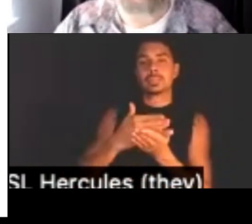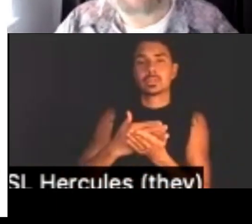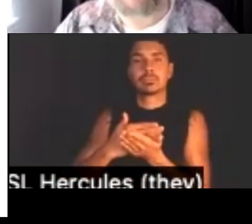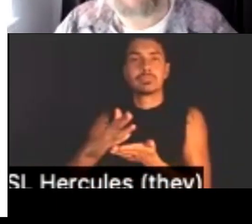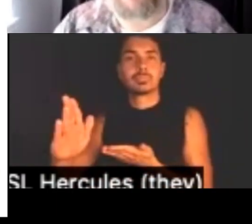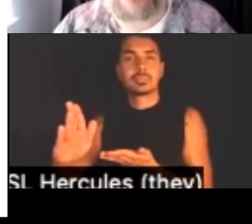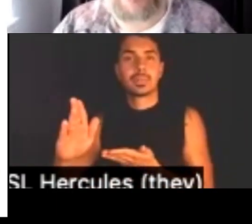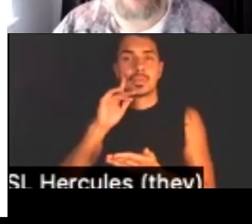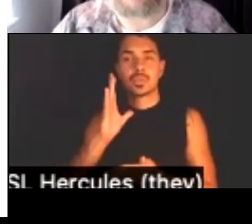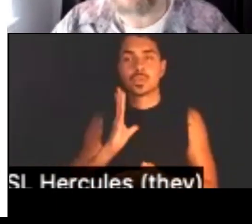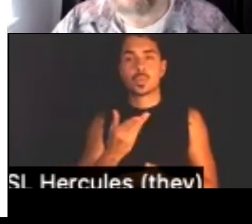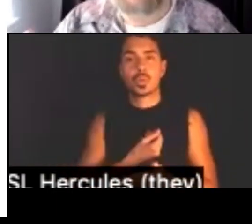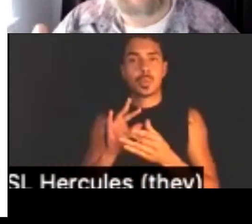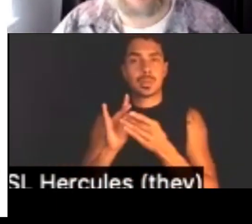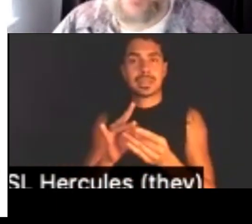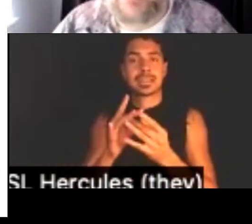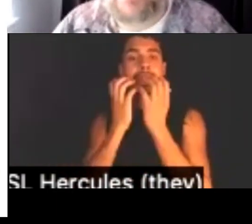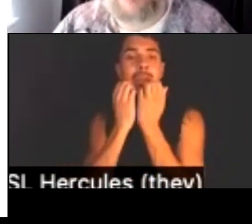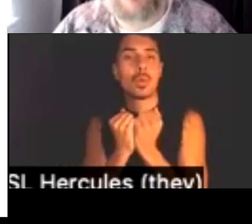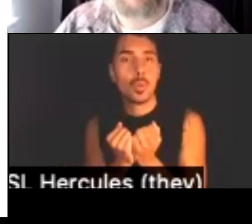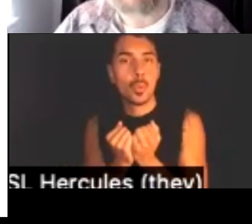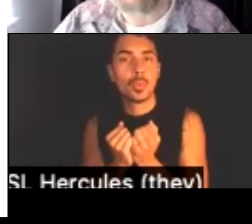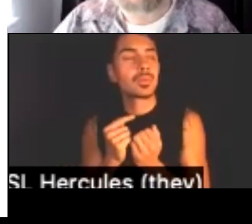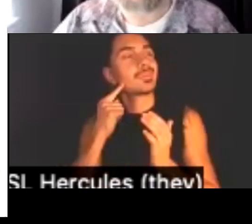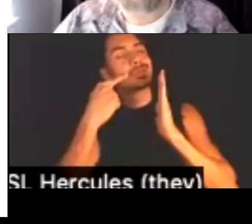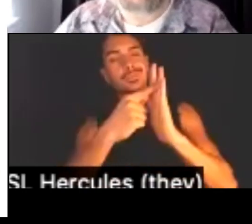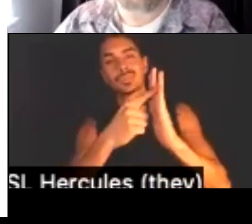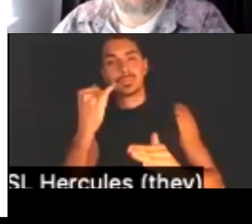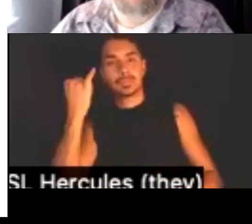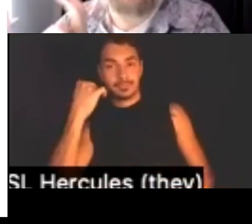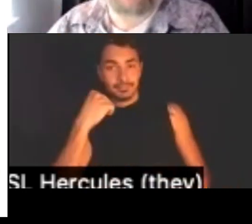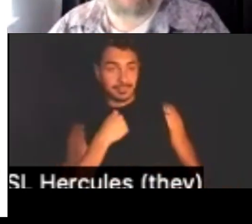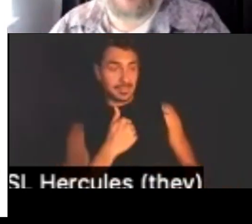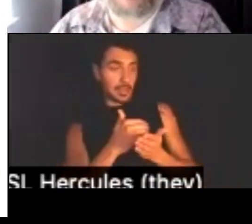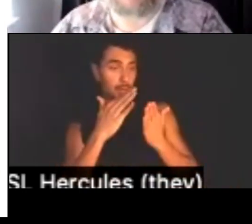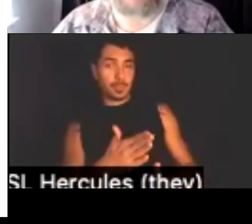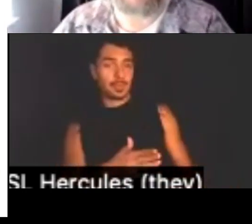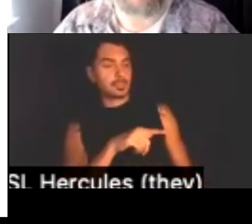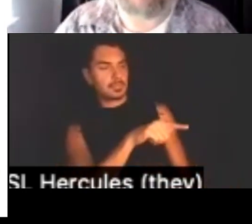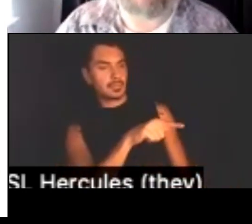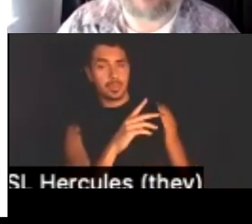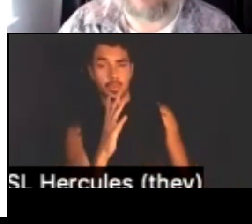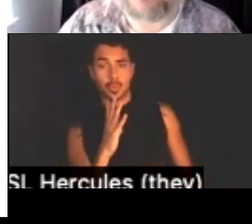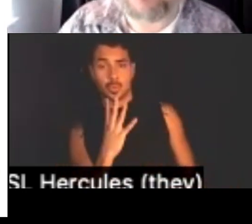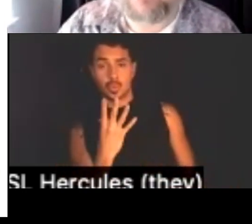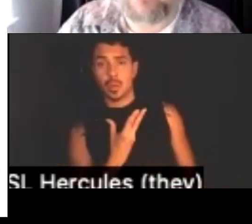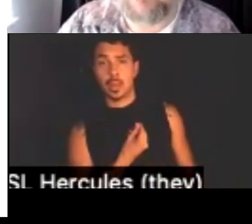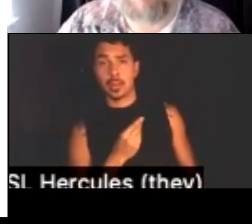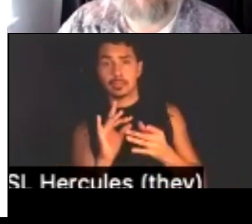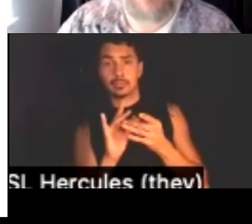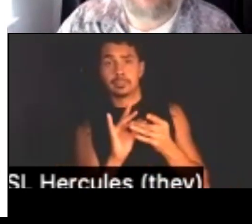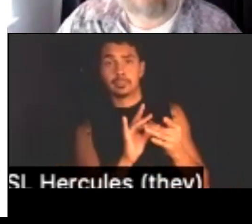if a mental health provider diagnoses someone, someone with a trans oriented diagnostic code,